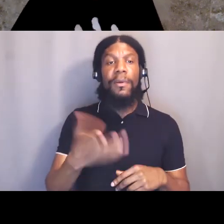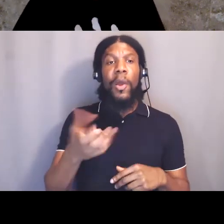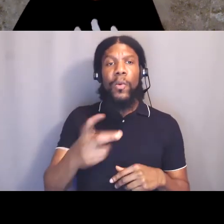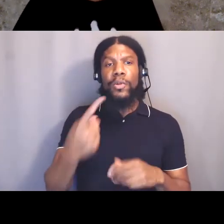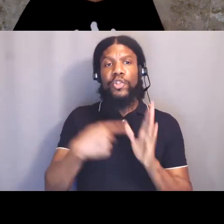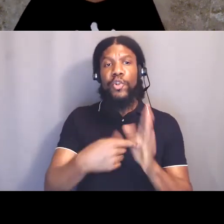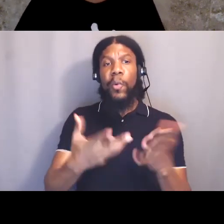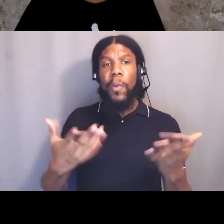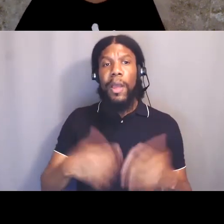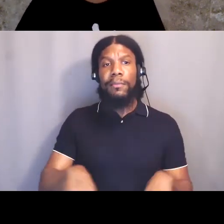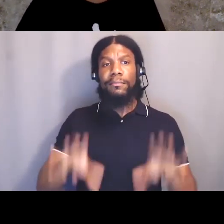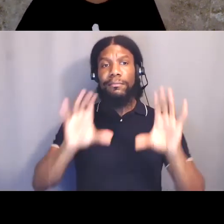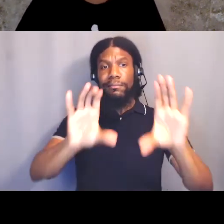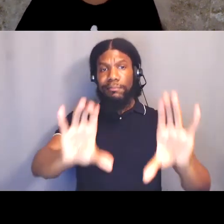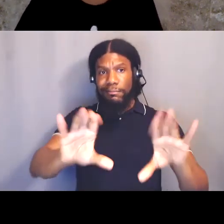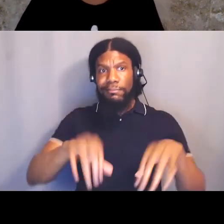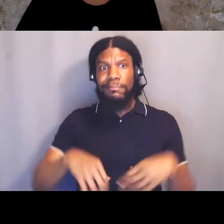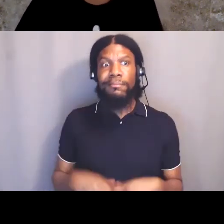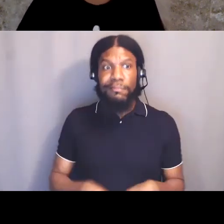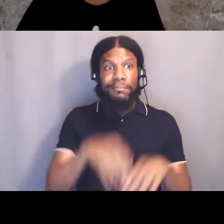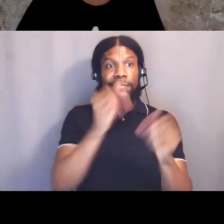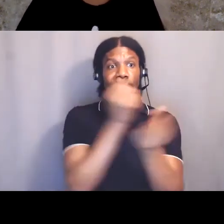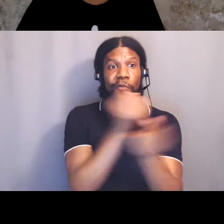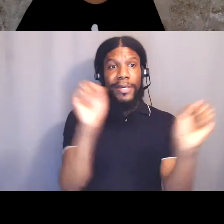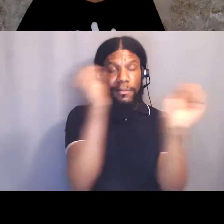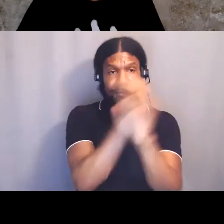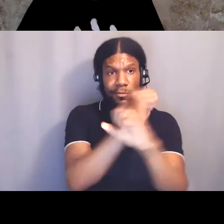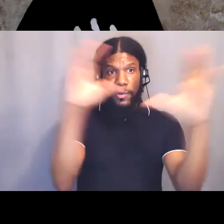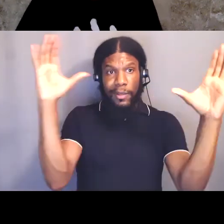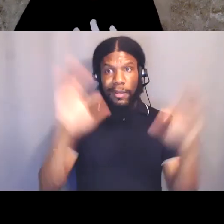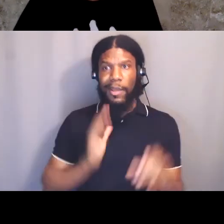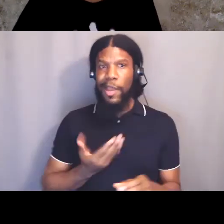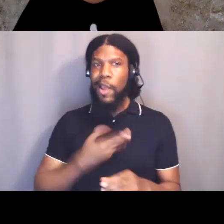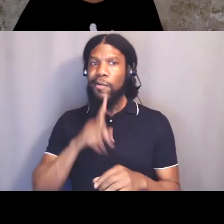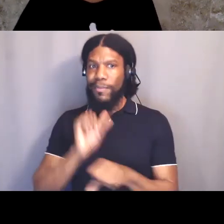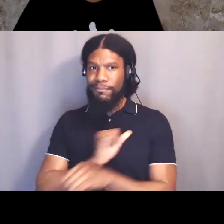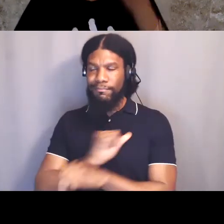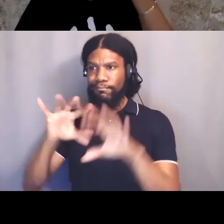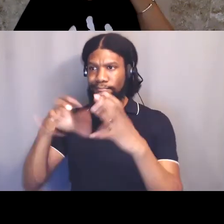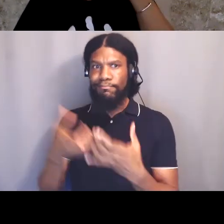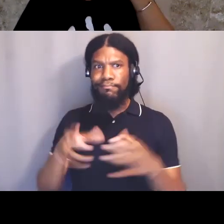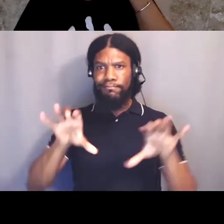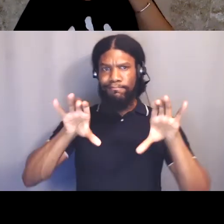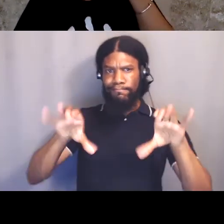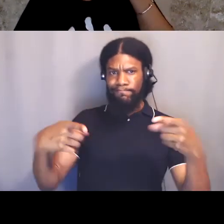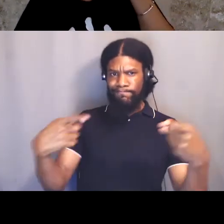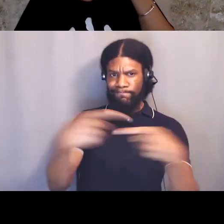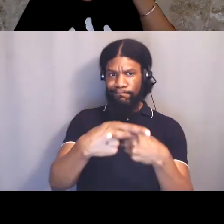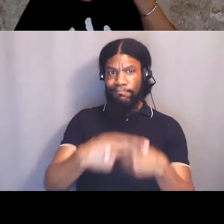between our freedom dreams and the world in which we live. So last week we had a really robust conversation